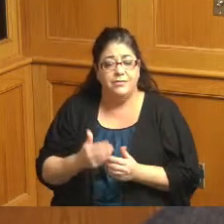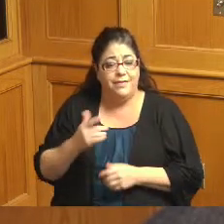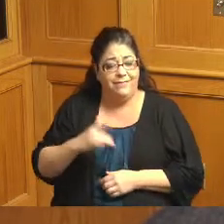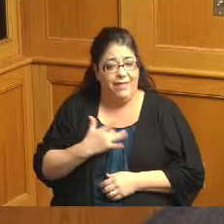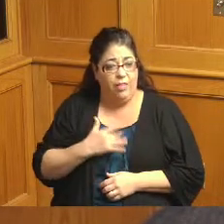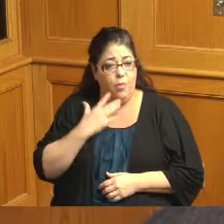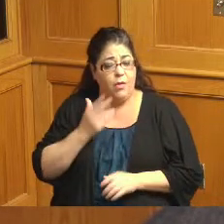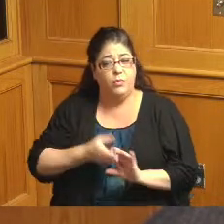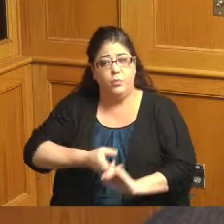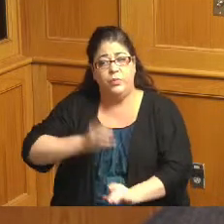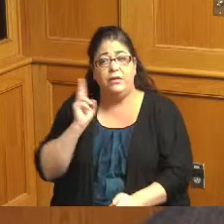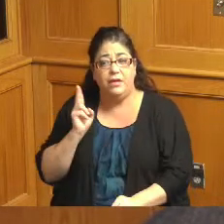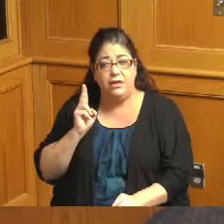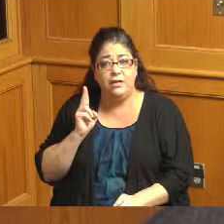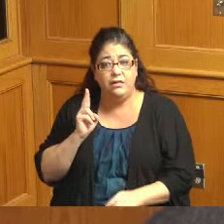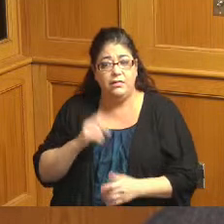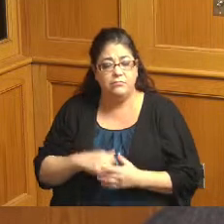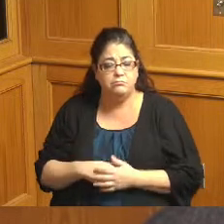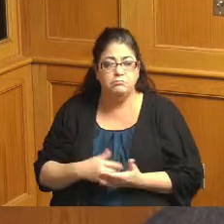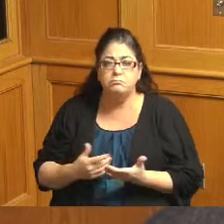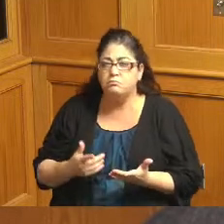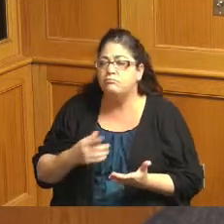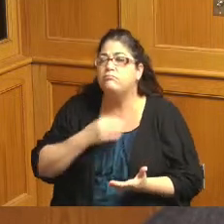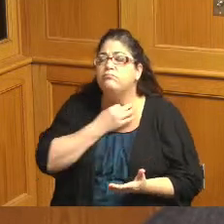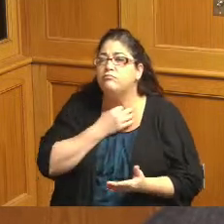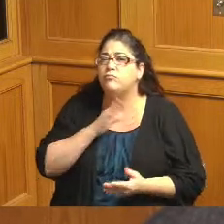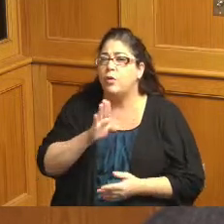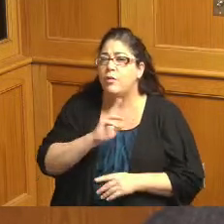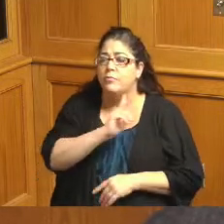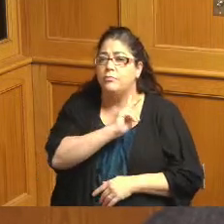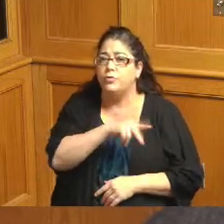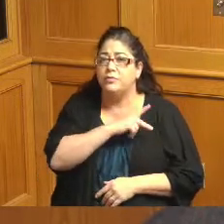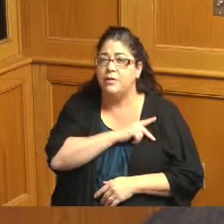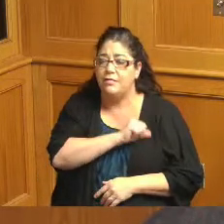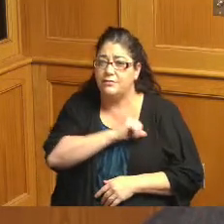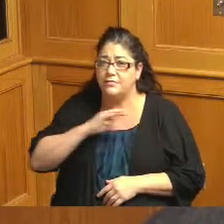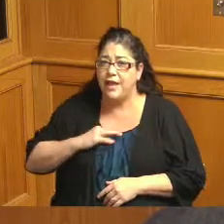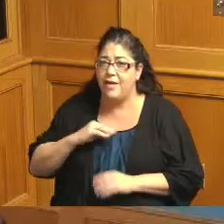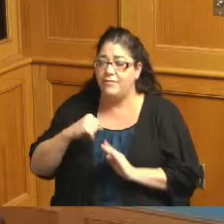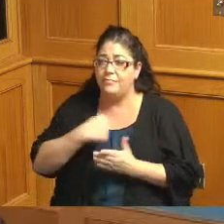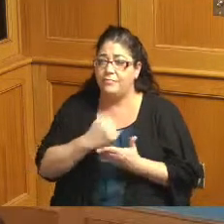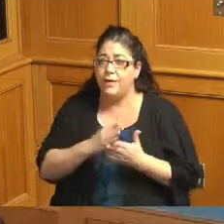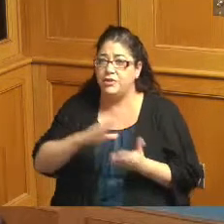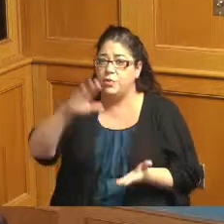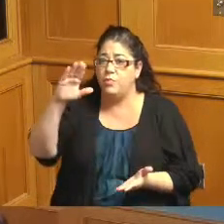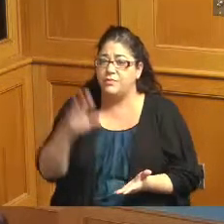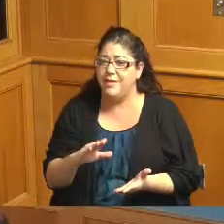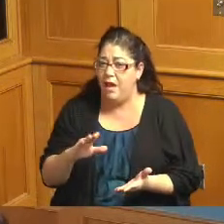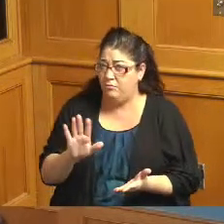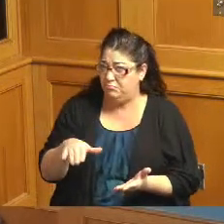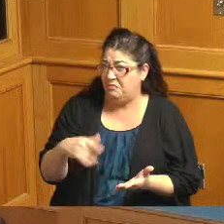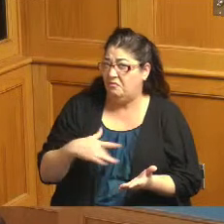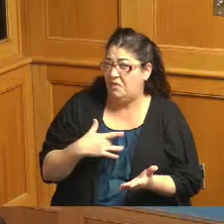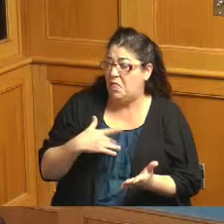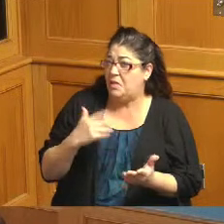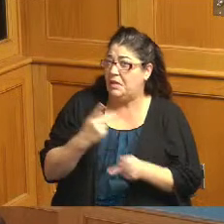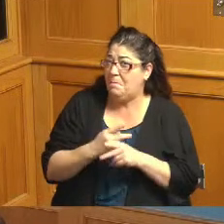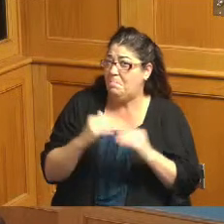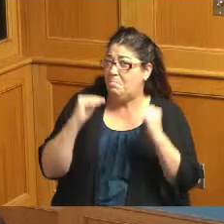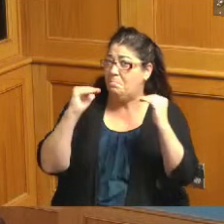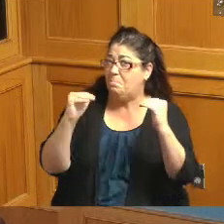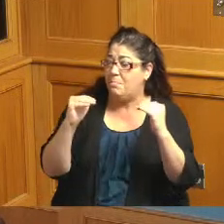and wondering when your personnel budget goes down you're not thinking that you need that people